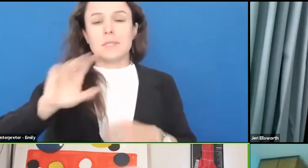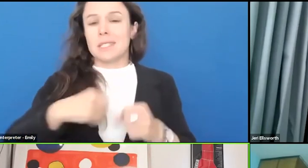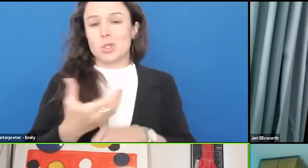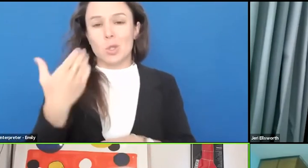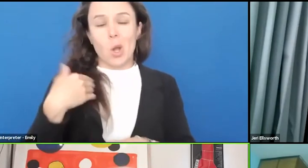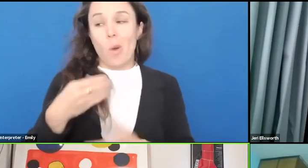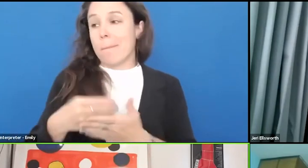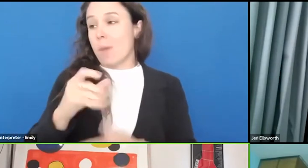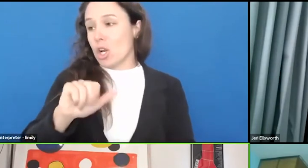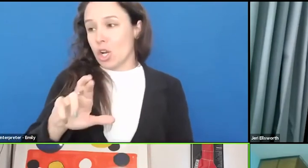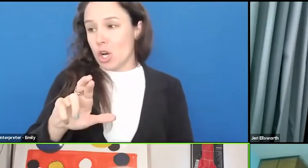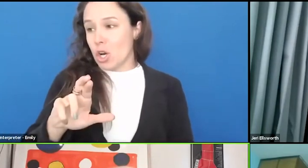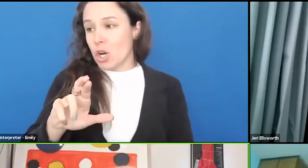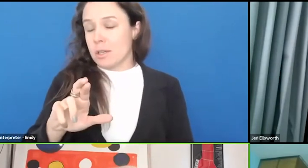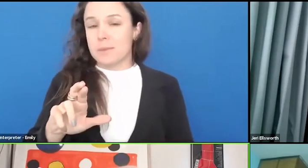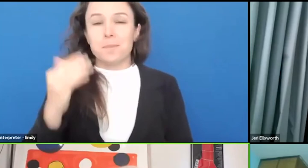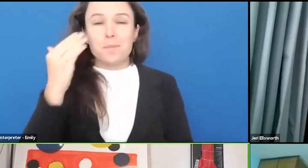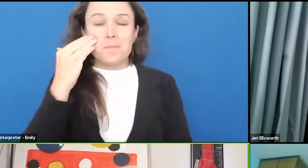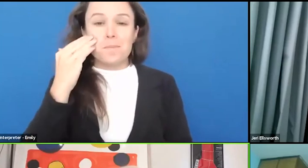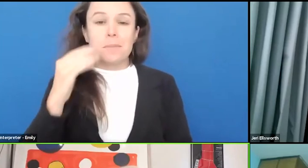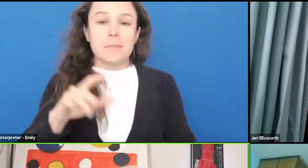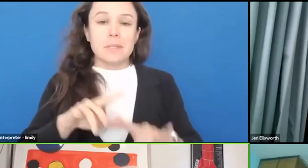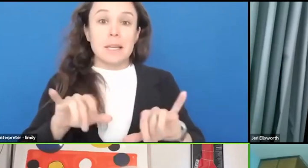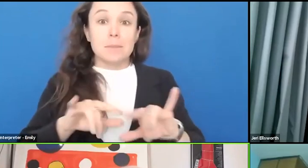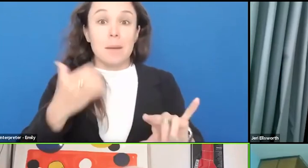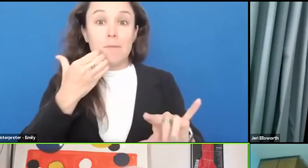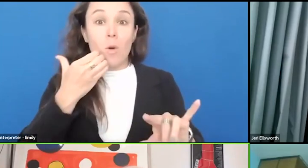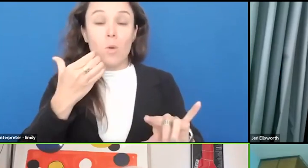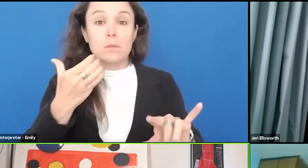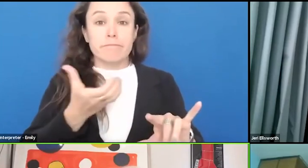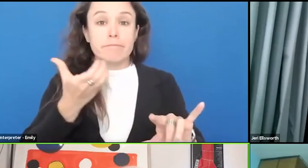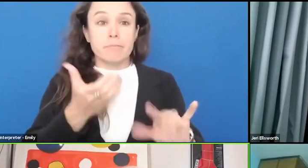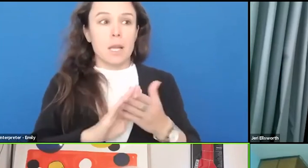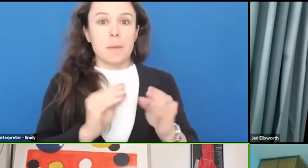and as cell phones were becoming more popular – a luxury car that had